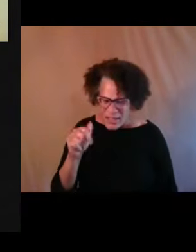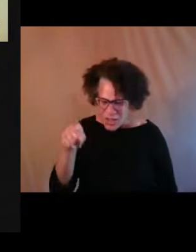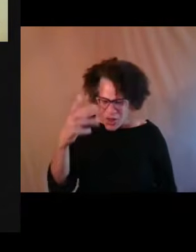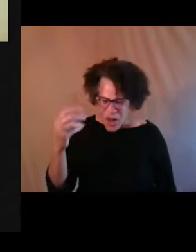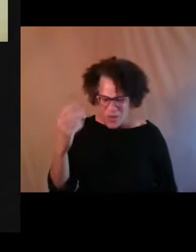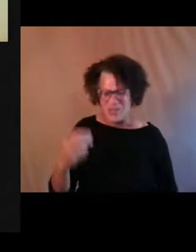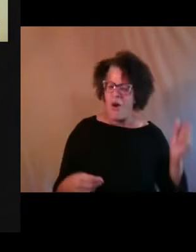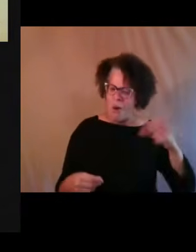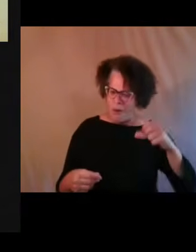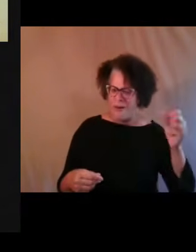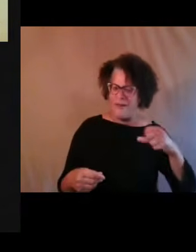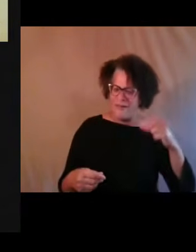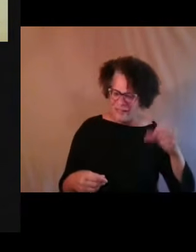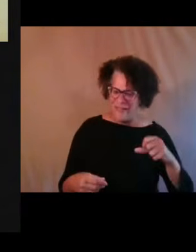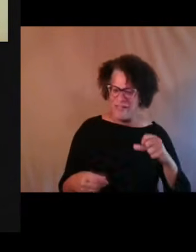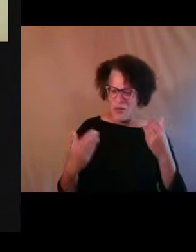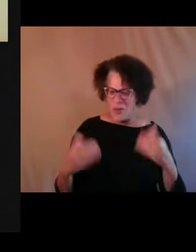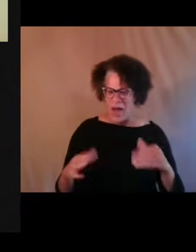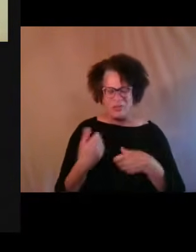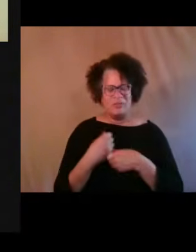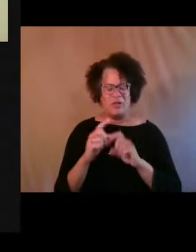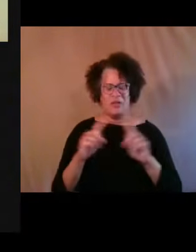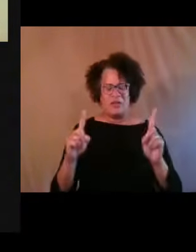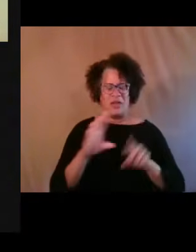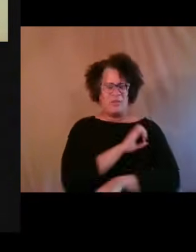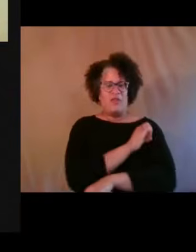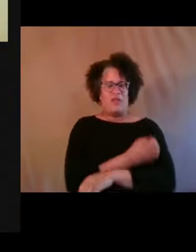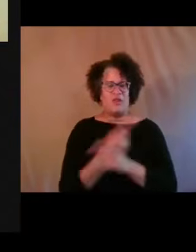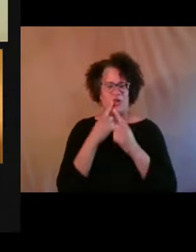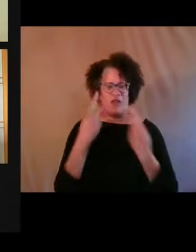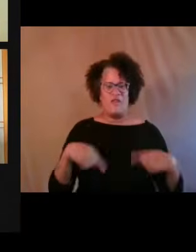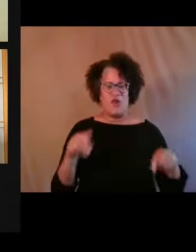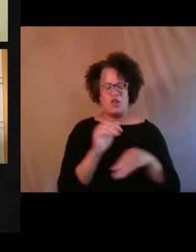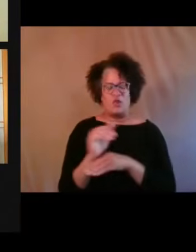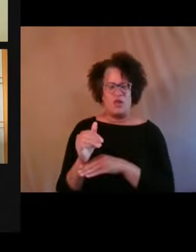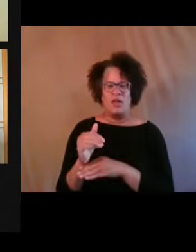That just creates a whole different type of energy force. And Nala Toussaint,